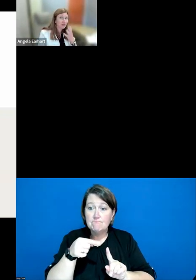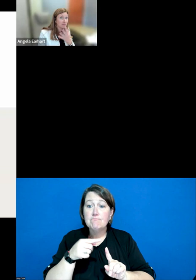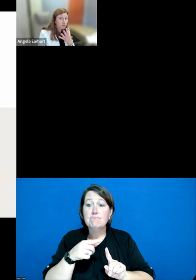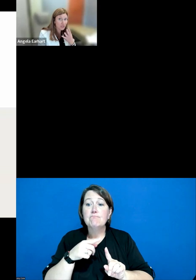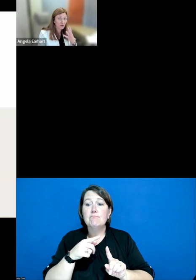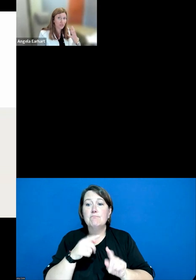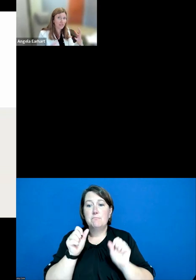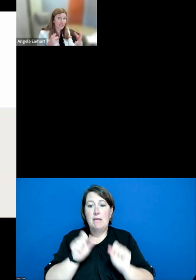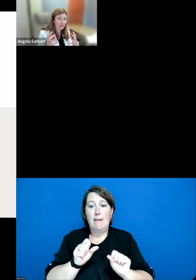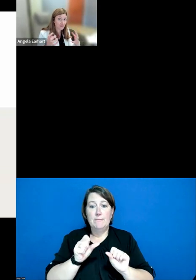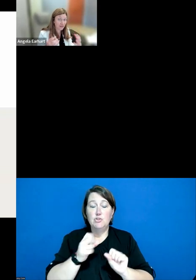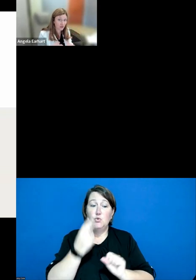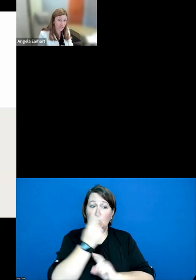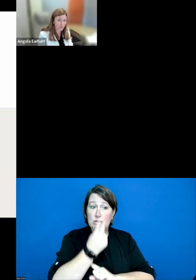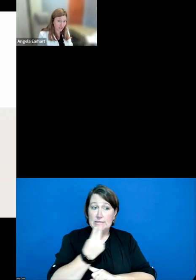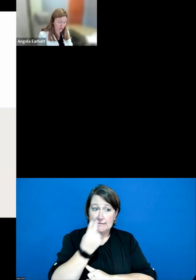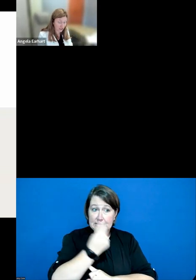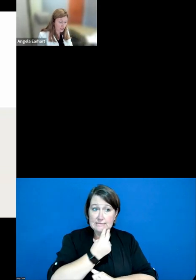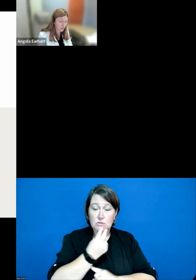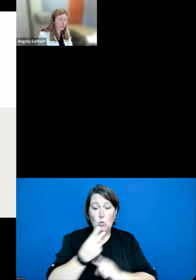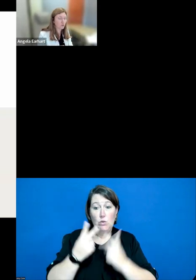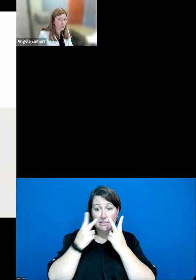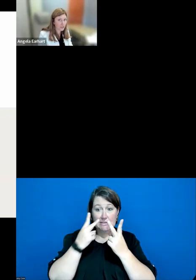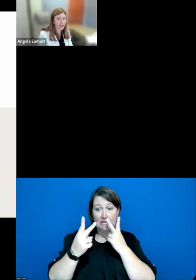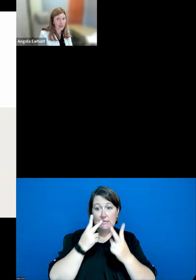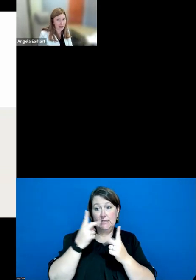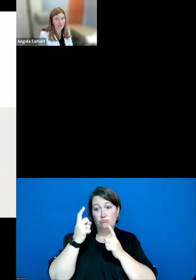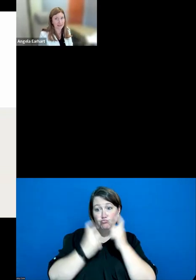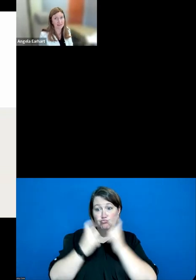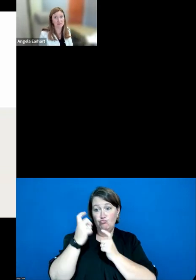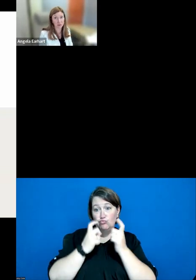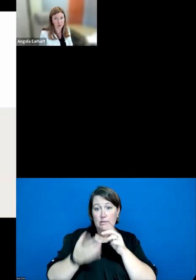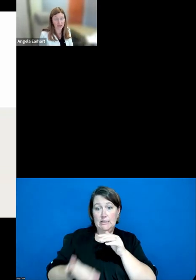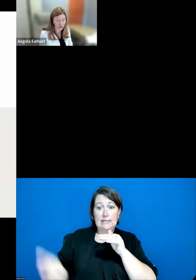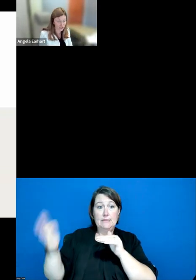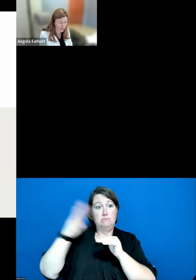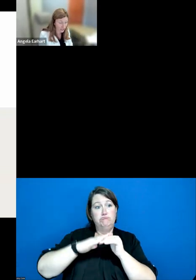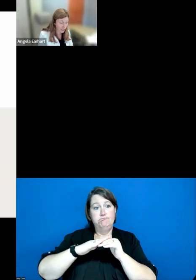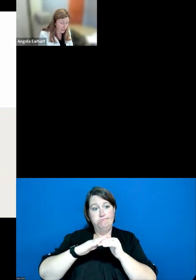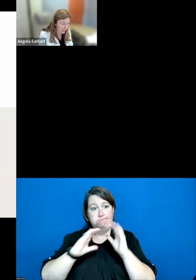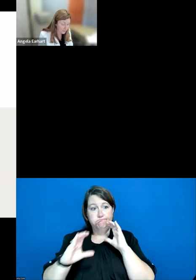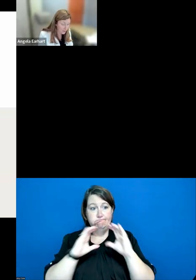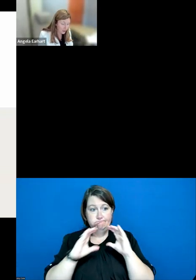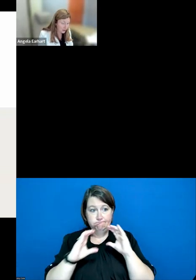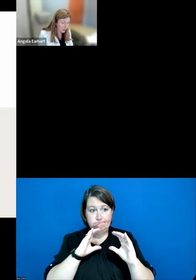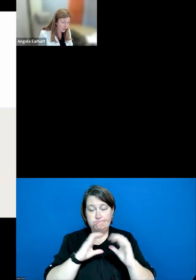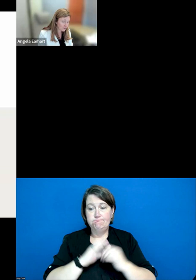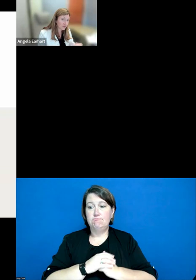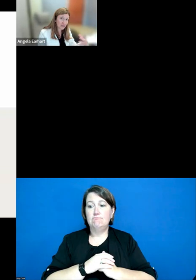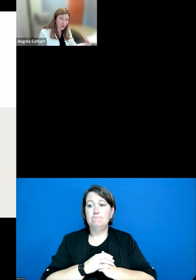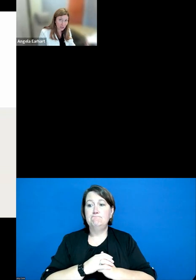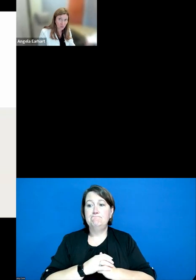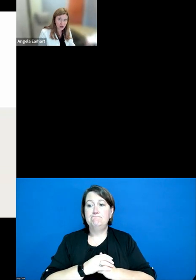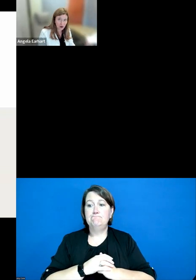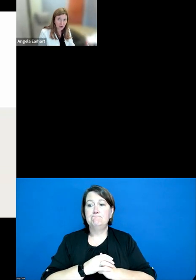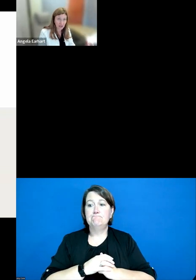to lip read or see the facial expressions, which really enhances communication. So if the physician can wear it,